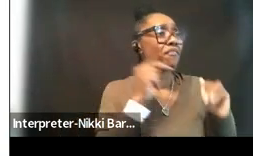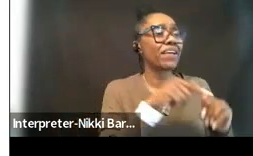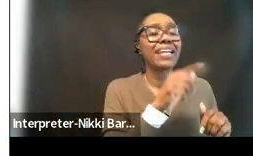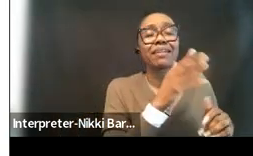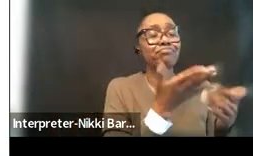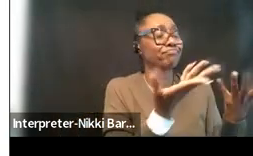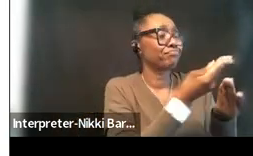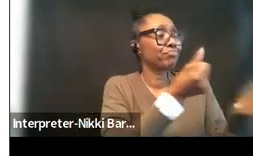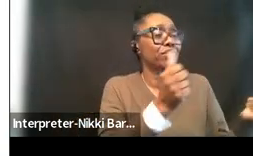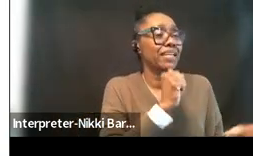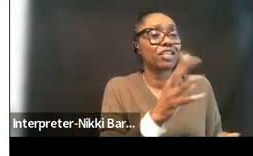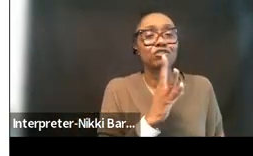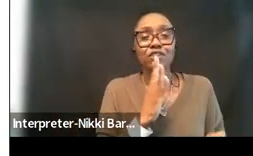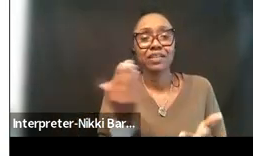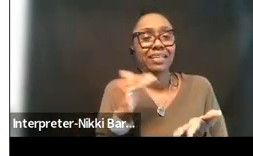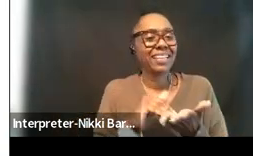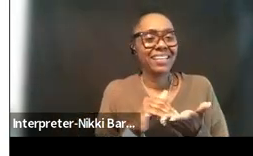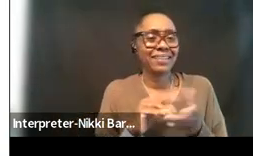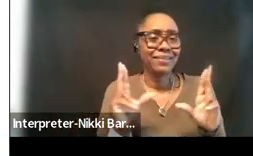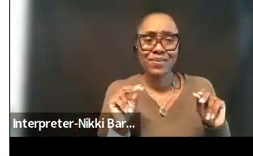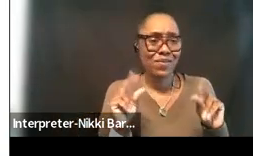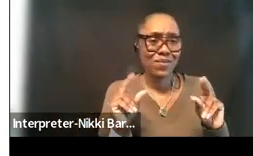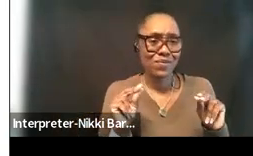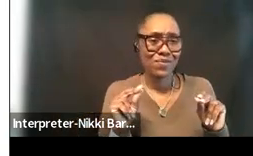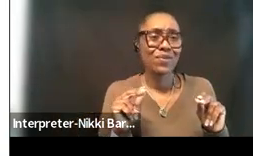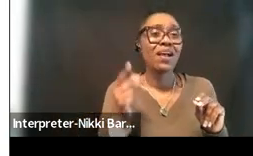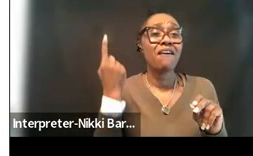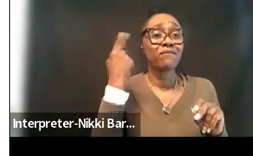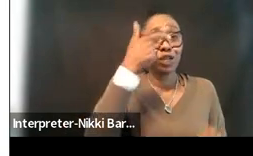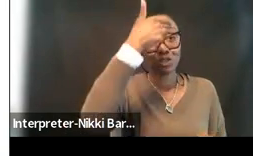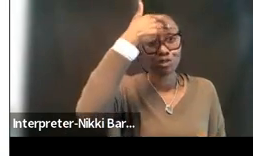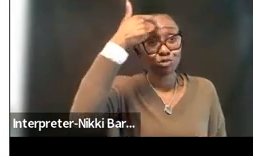And that is not how we want to be the long-term effects of trauma. It's a long lifelong game.